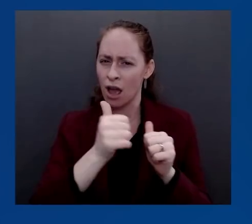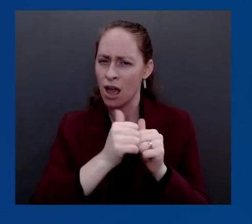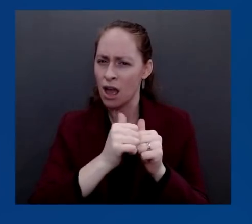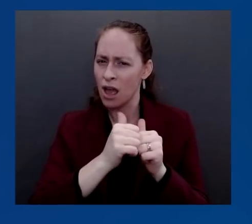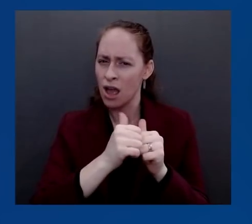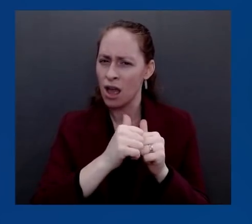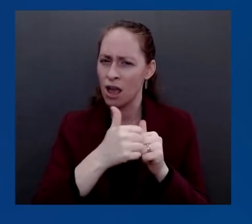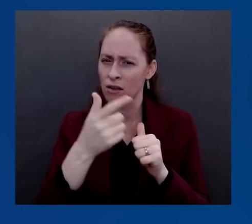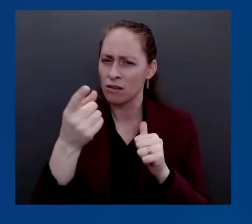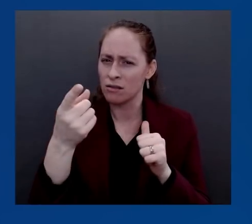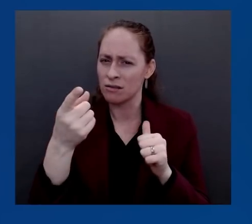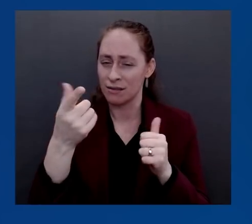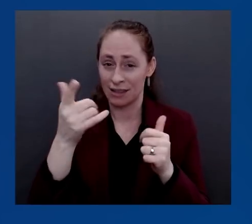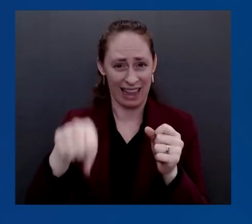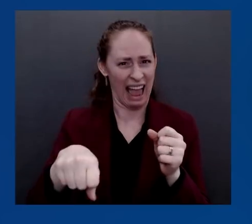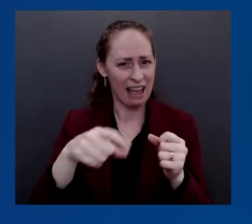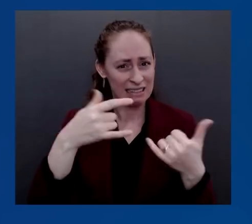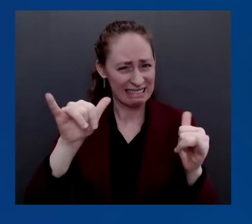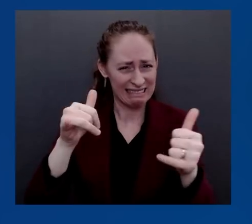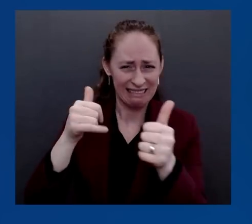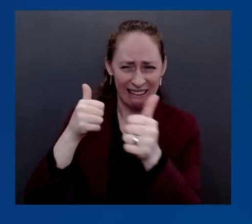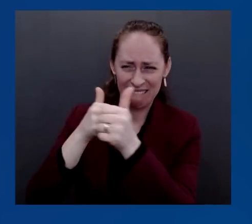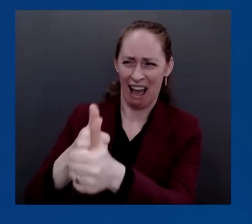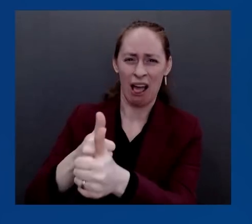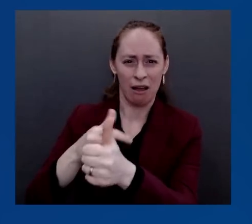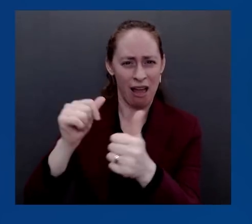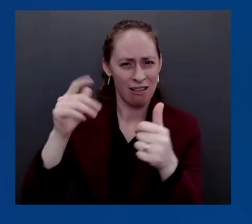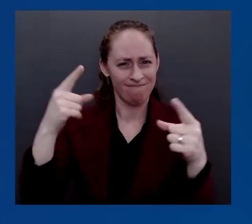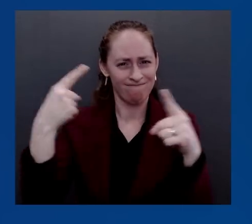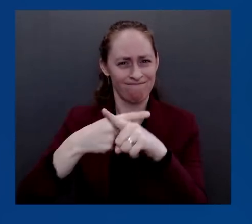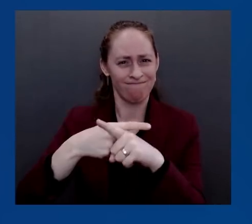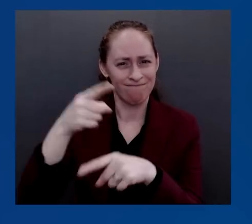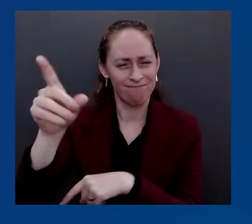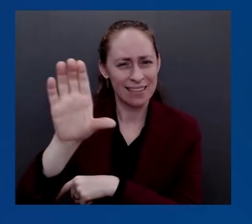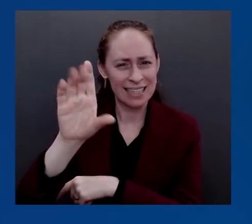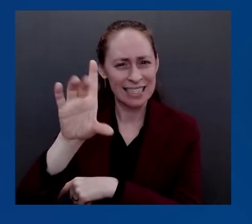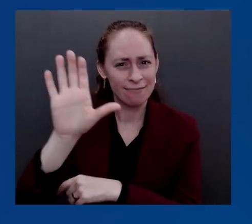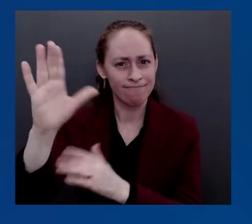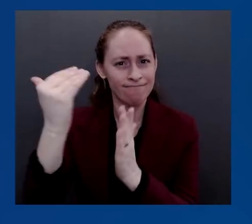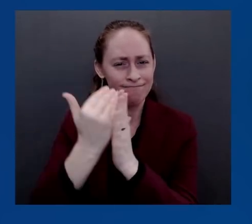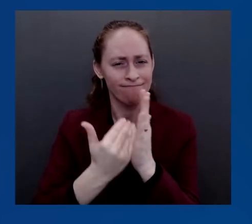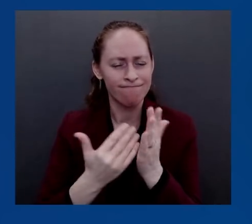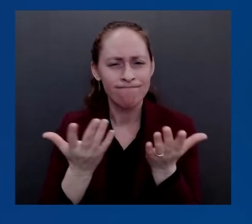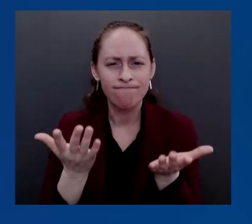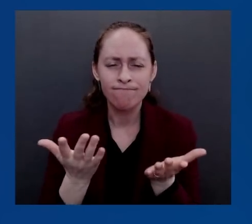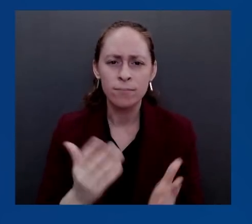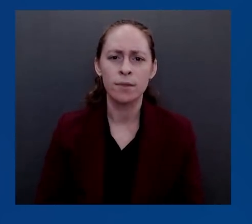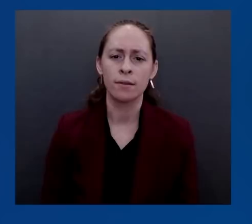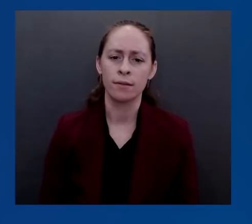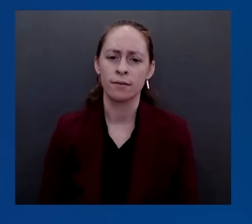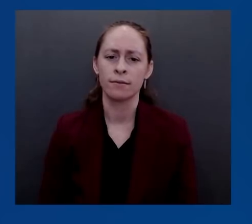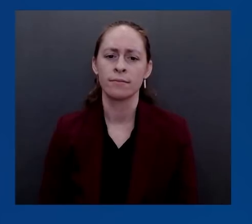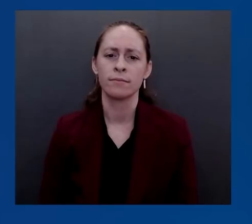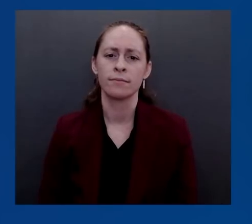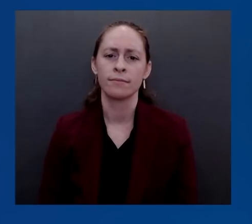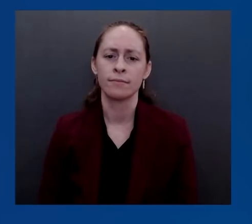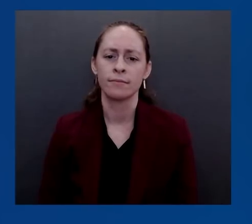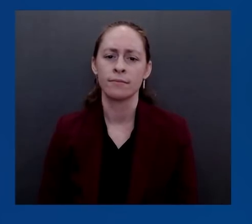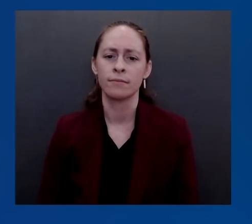Dr. Walensky: Absolutely. So maybe just to say: Many of these state-based policies have come out in phased approaches